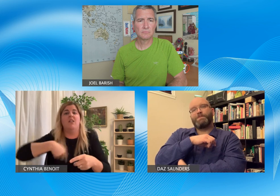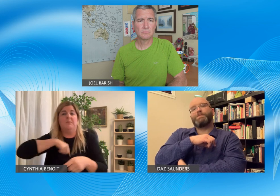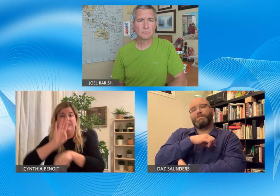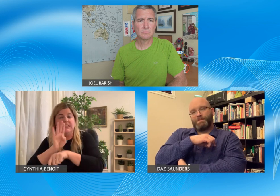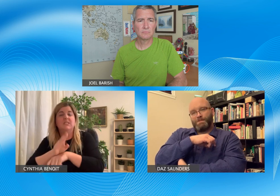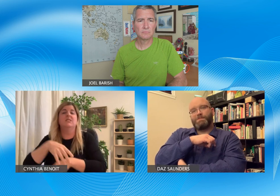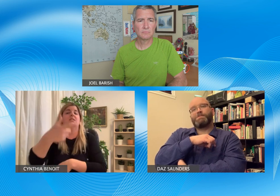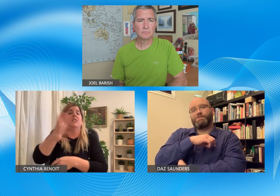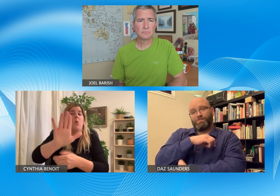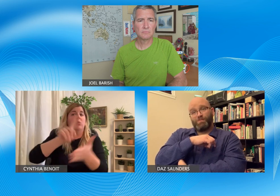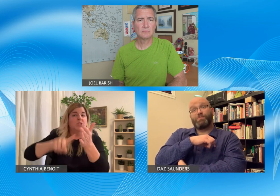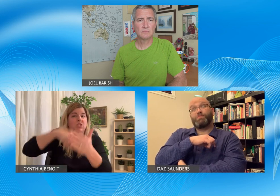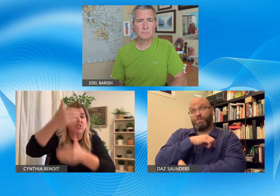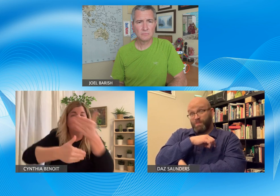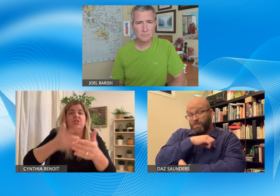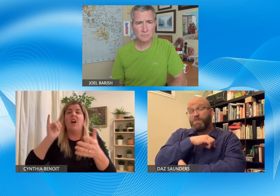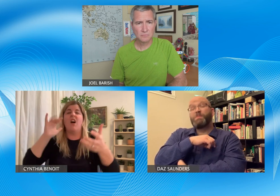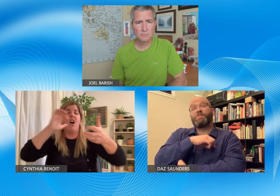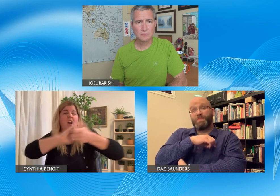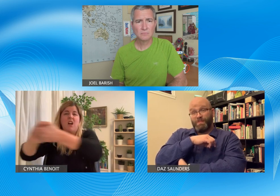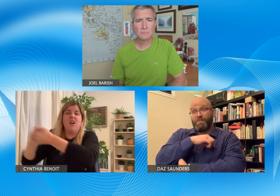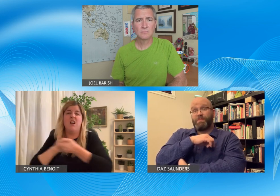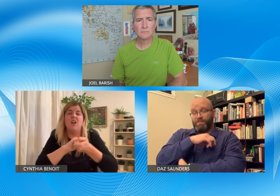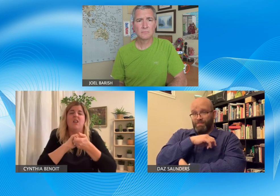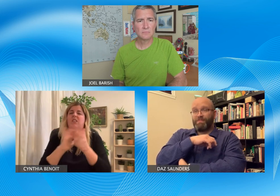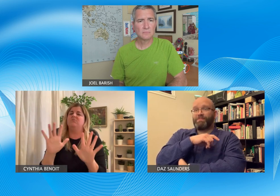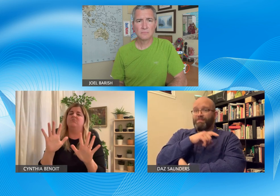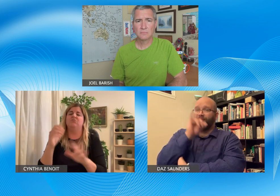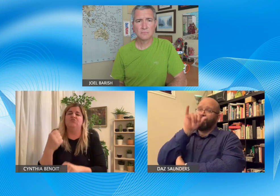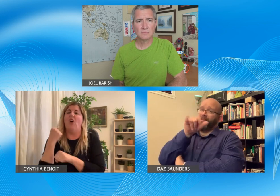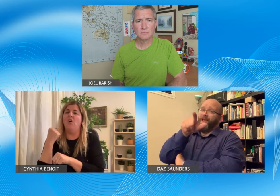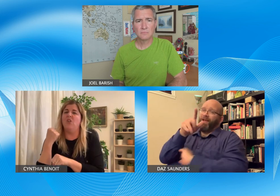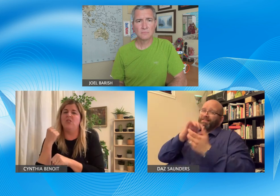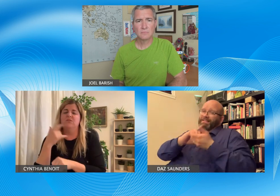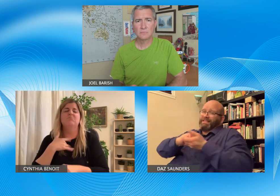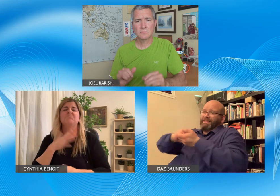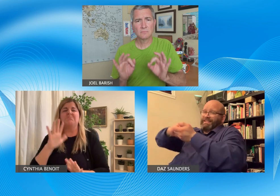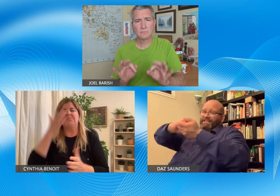Daz’s research, and Deaf-owned businesses working together collaboratively, it has made the community significantly stronger. Working together as one big family.